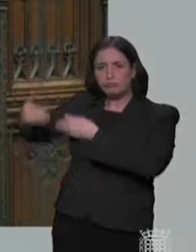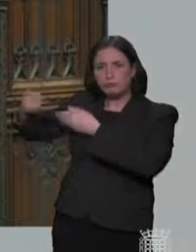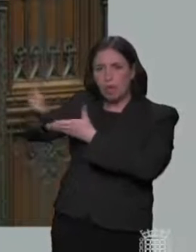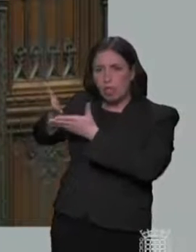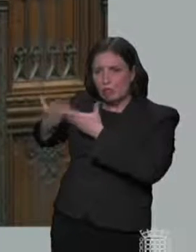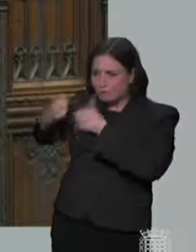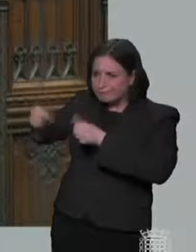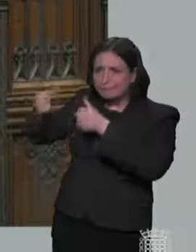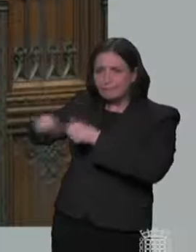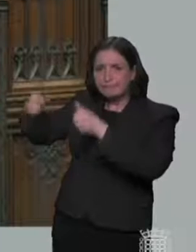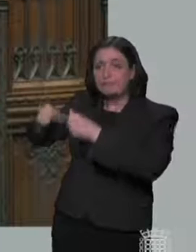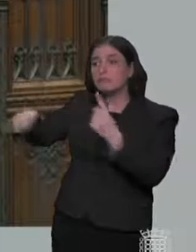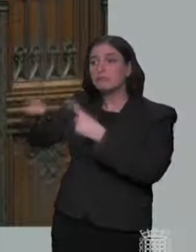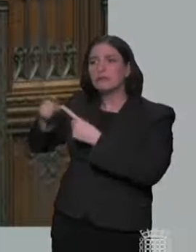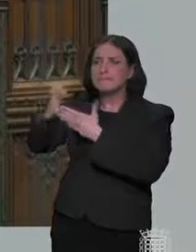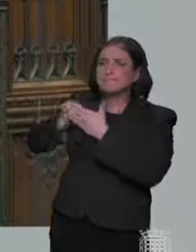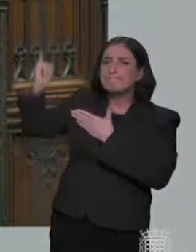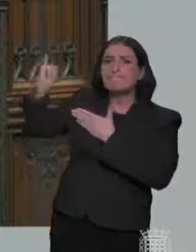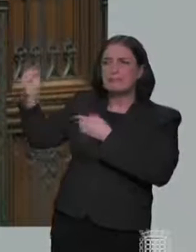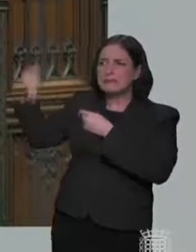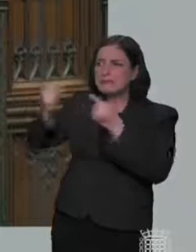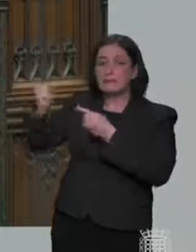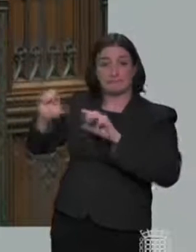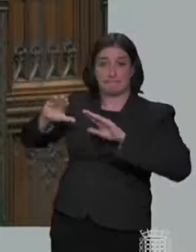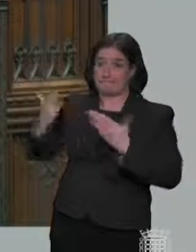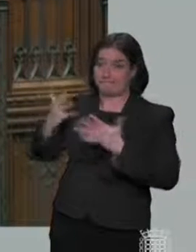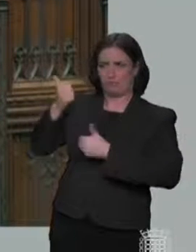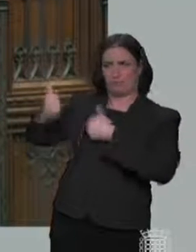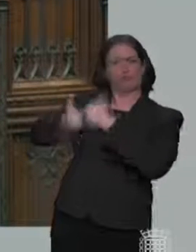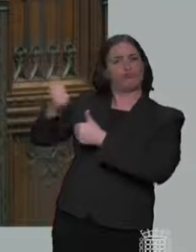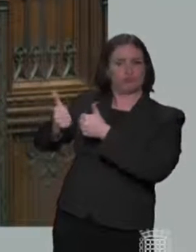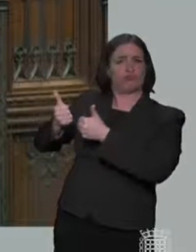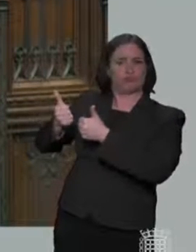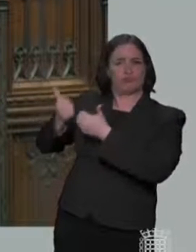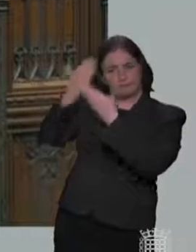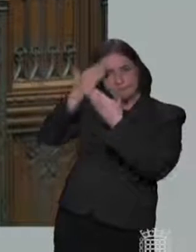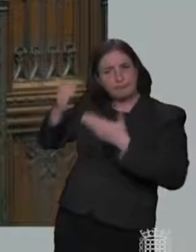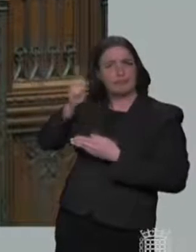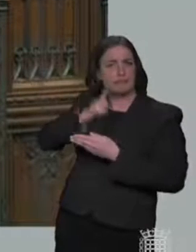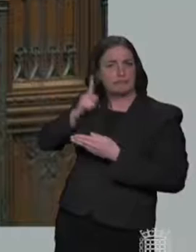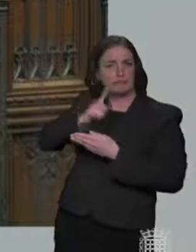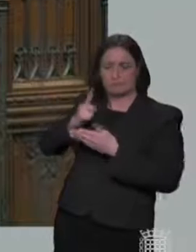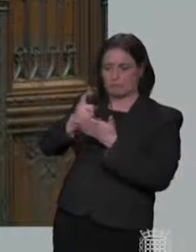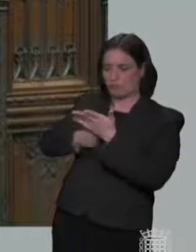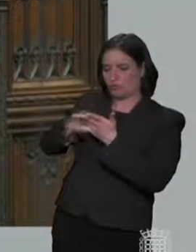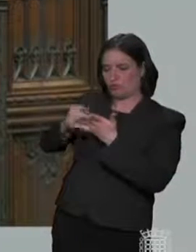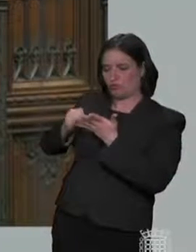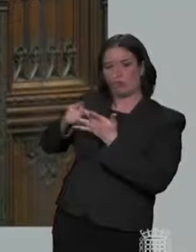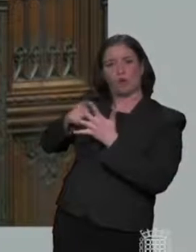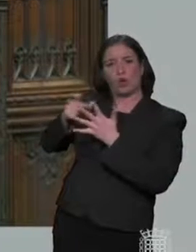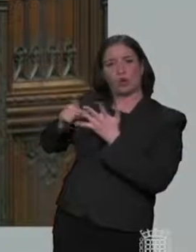again great testament to the honourable lady rosie cooper and in many ways for noble lords